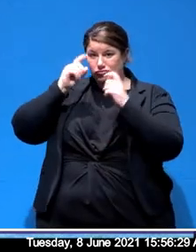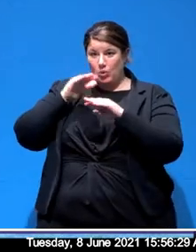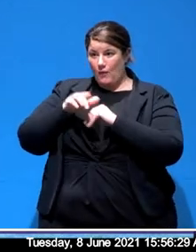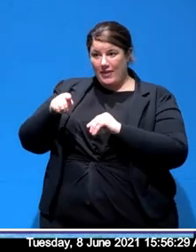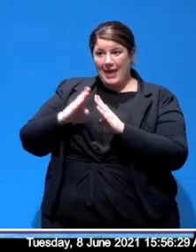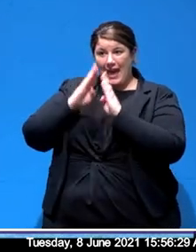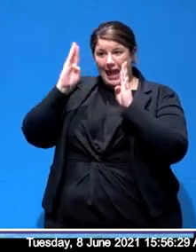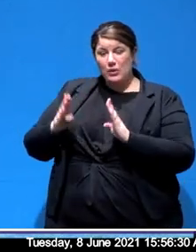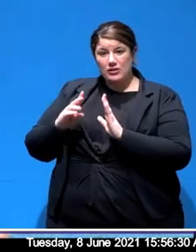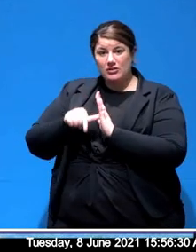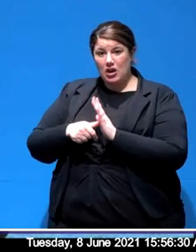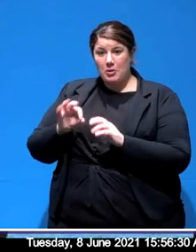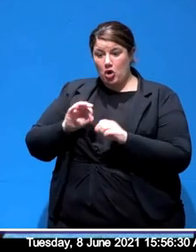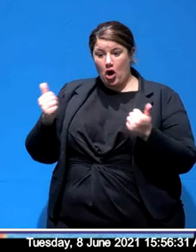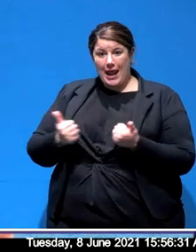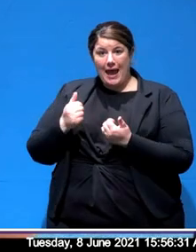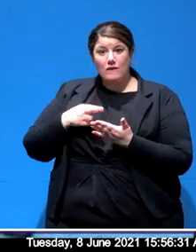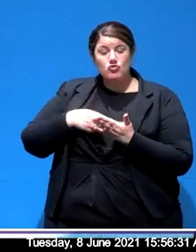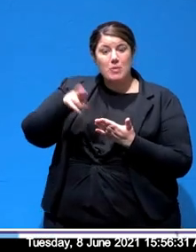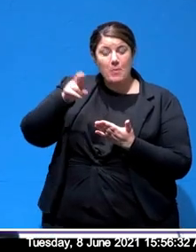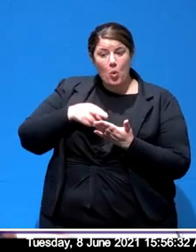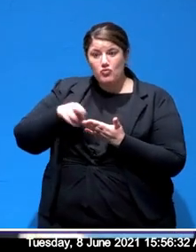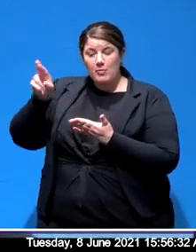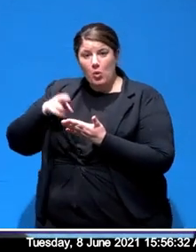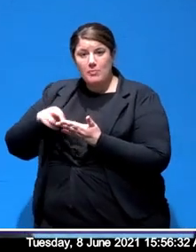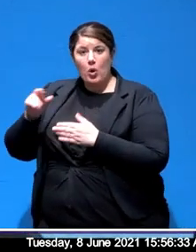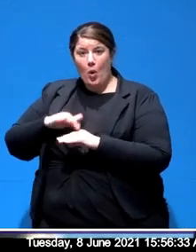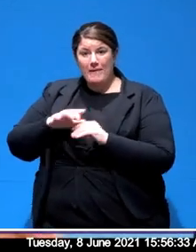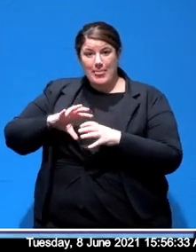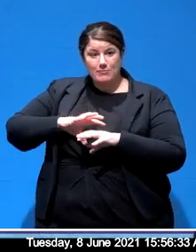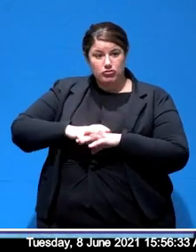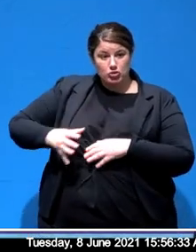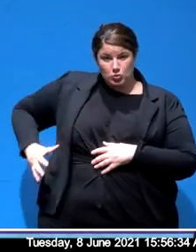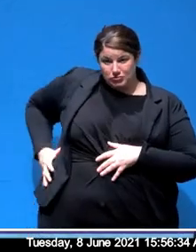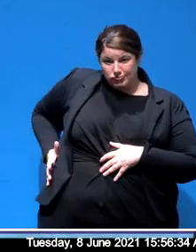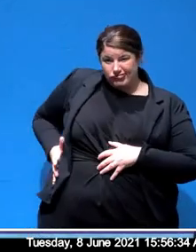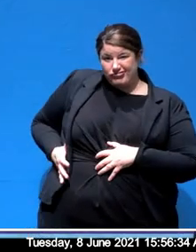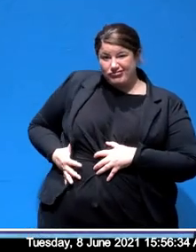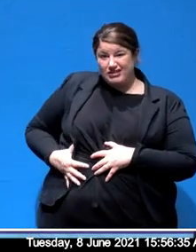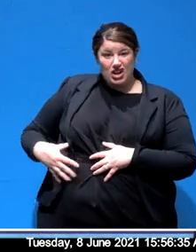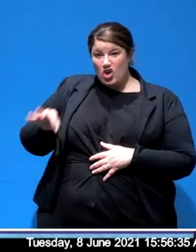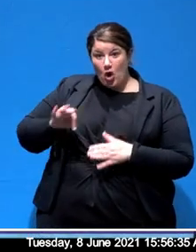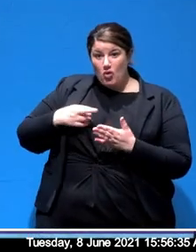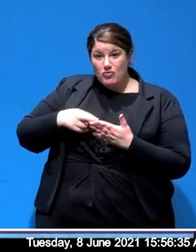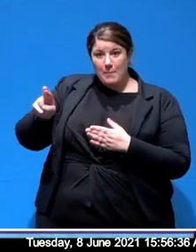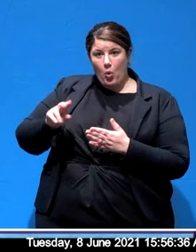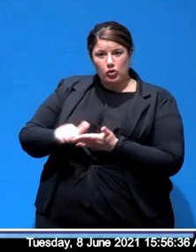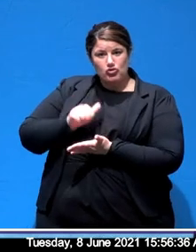You said "Lack of reporting" and that was about the bruises that were not reported in a timely way. Is that right?